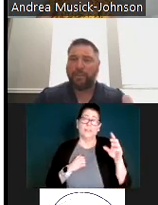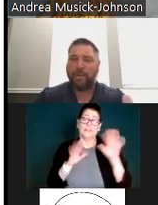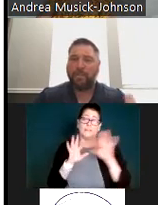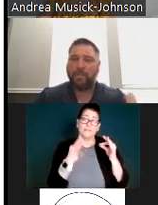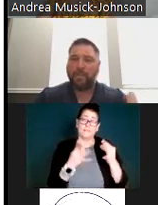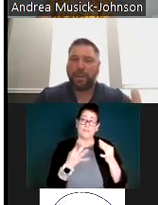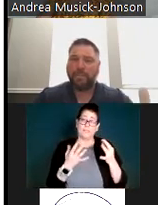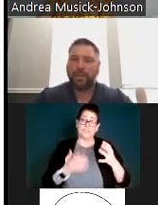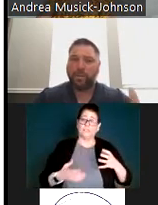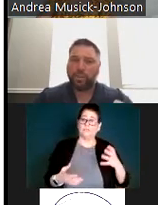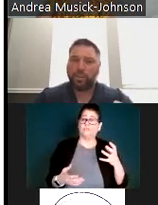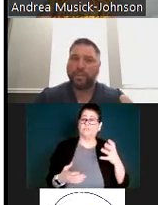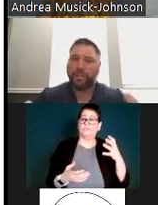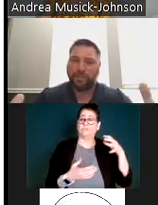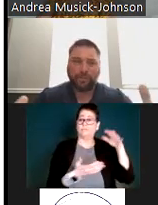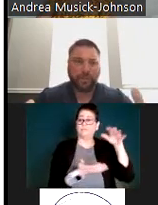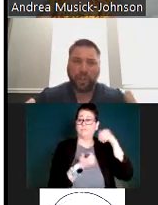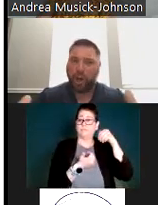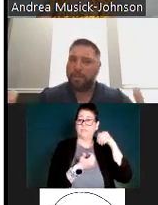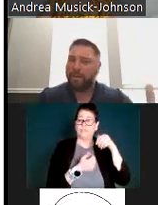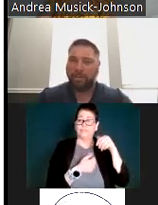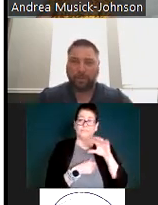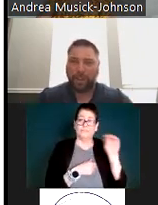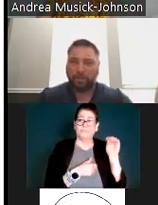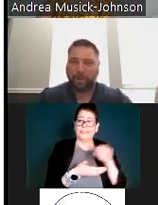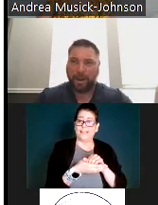from the government, to start this first Automated Victim Notification Program.